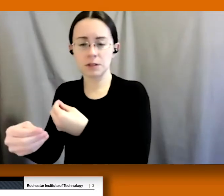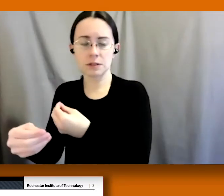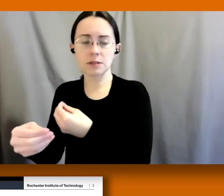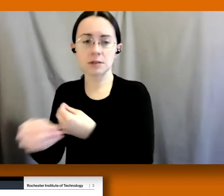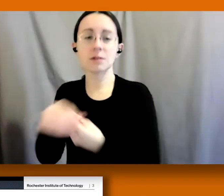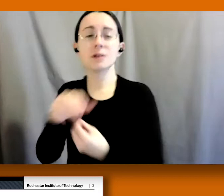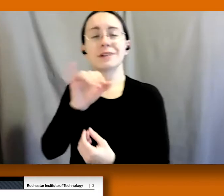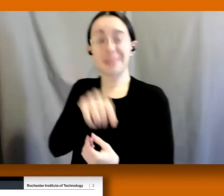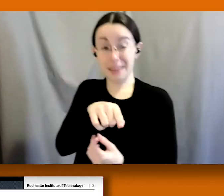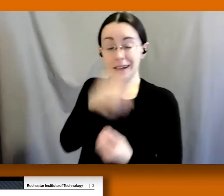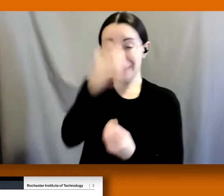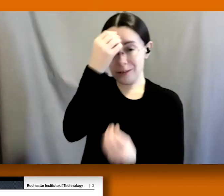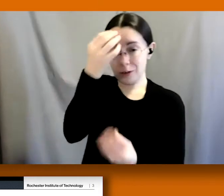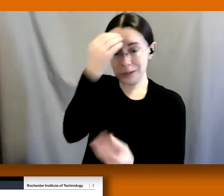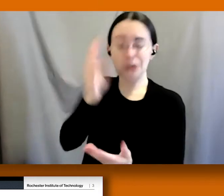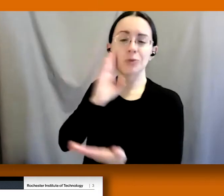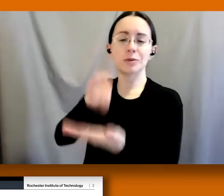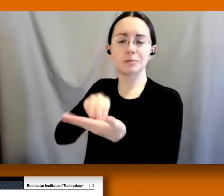the proposal routing form.